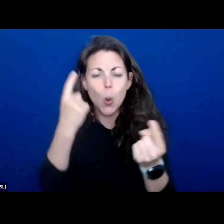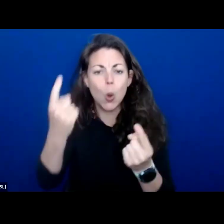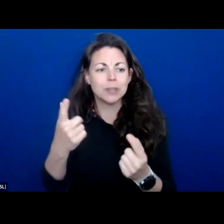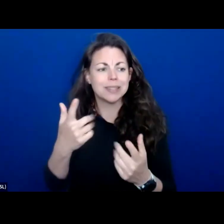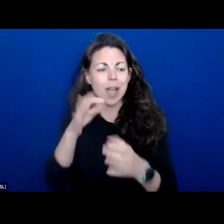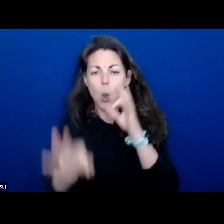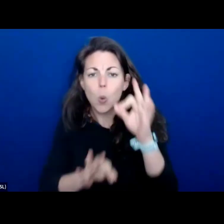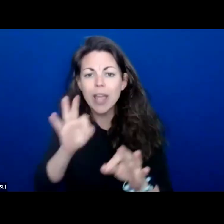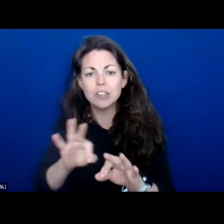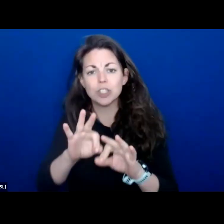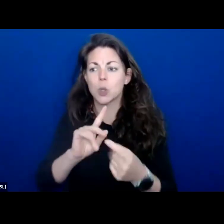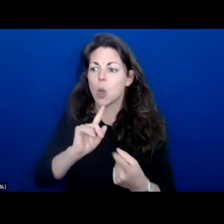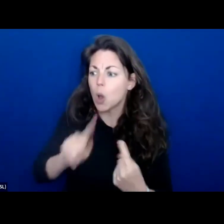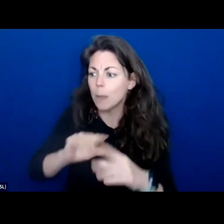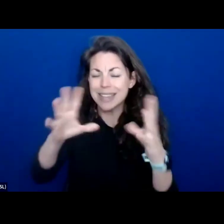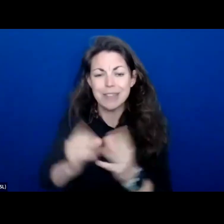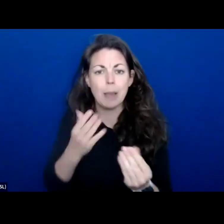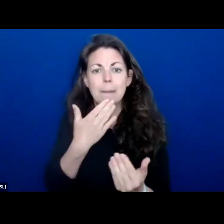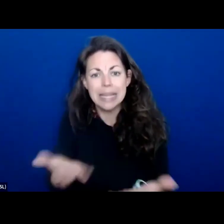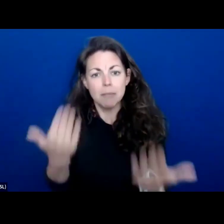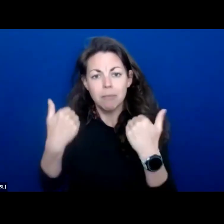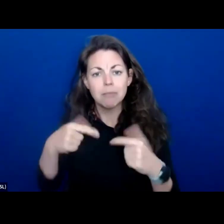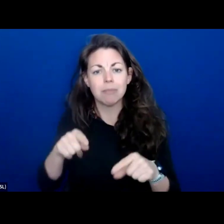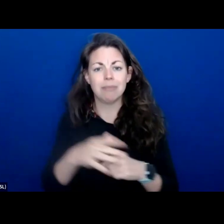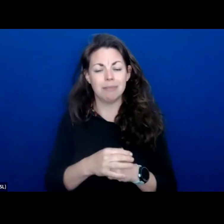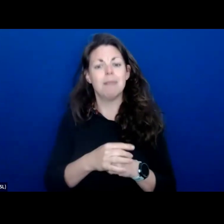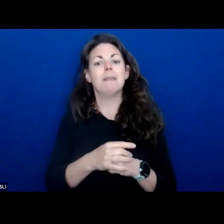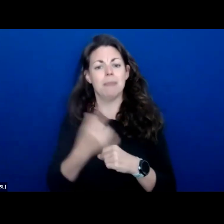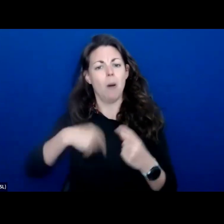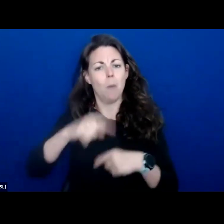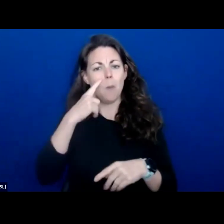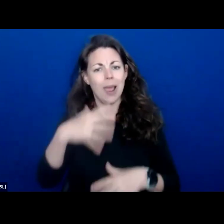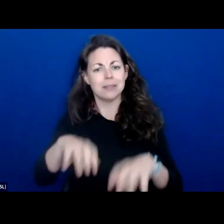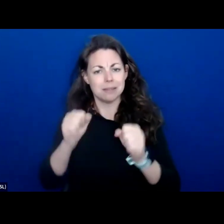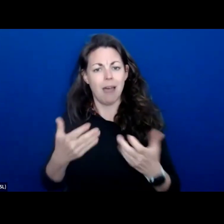And so yes, I think we can kind of get going really. So today's session is all about